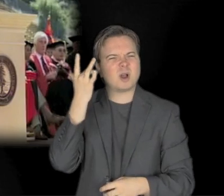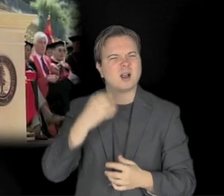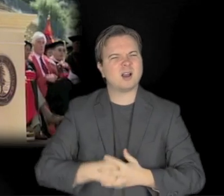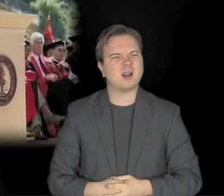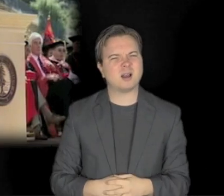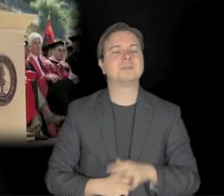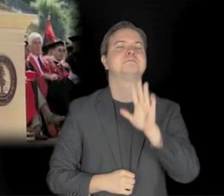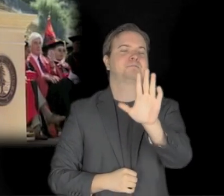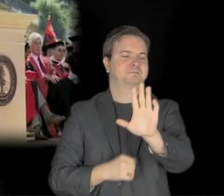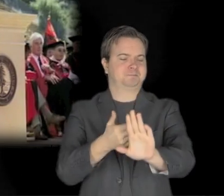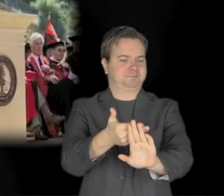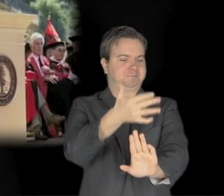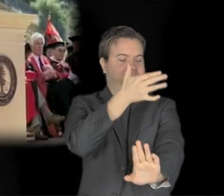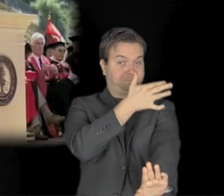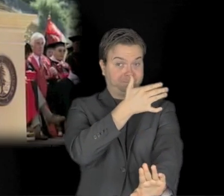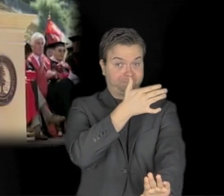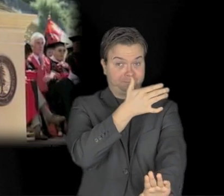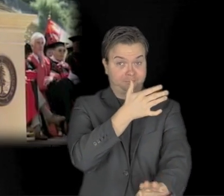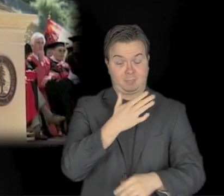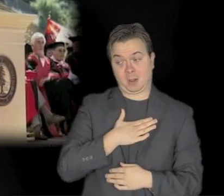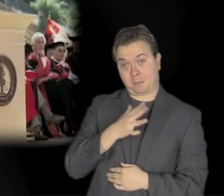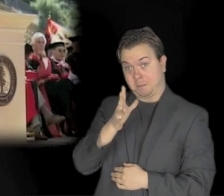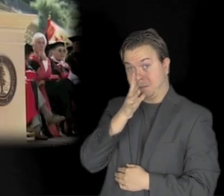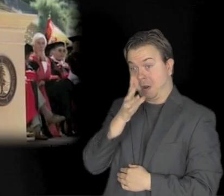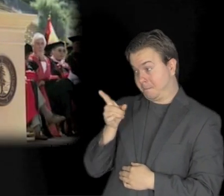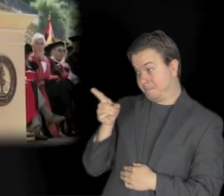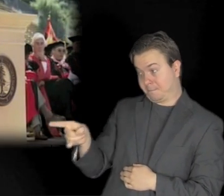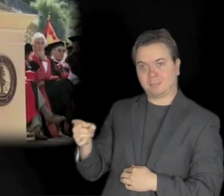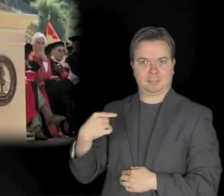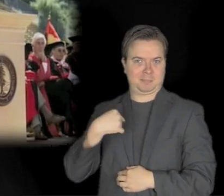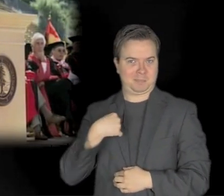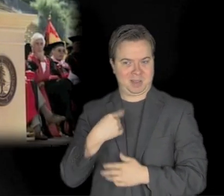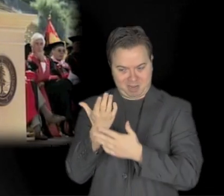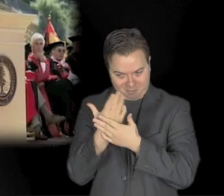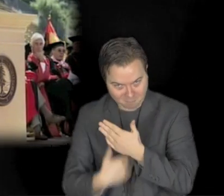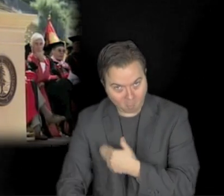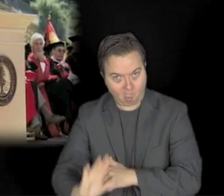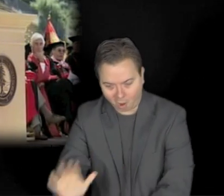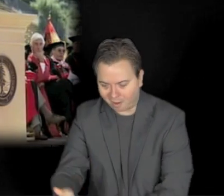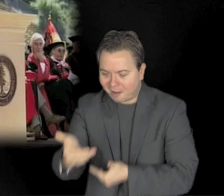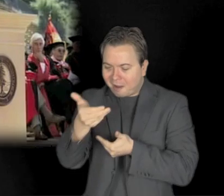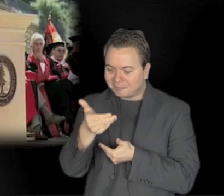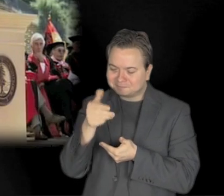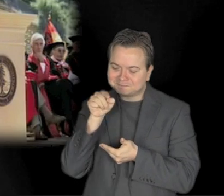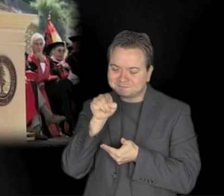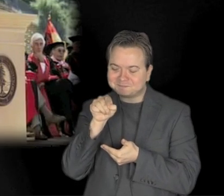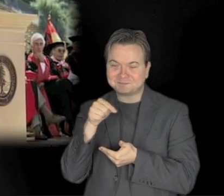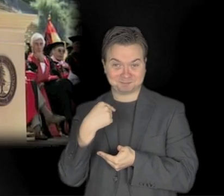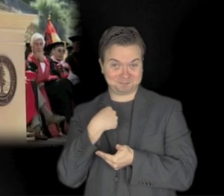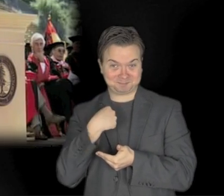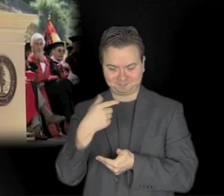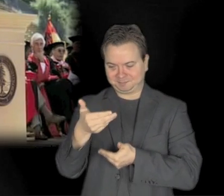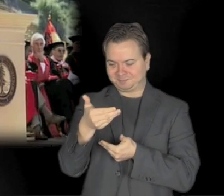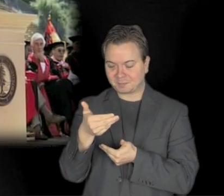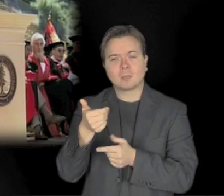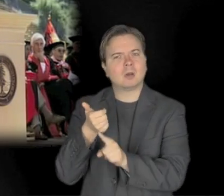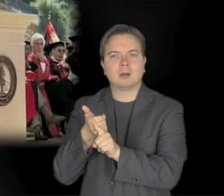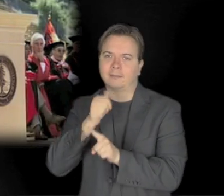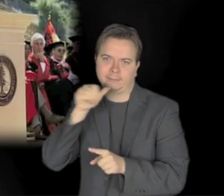It started before I was born. My biological mother was a young, unwed college graduate student, and she decided to put me